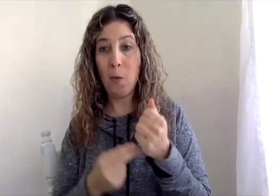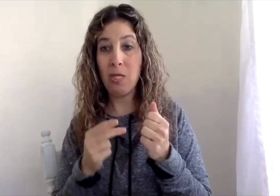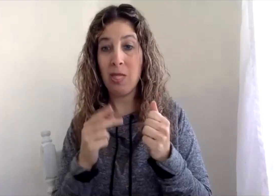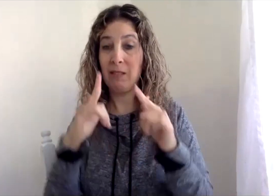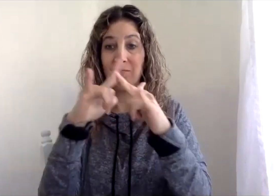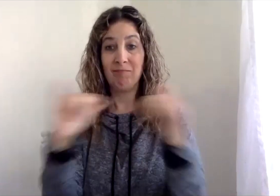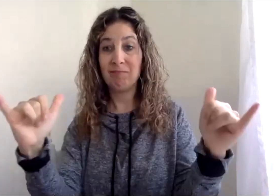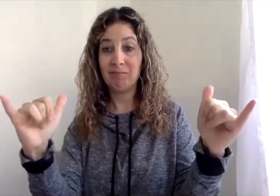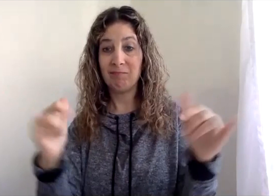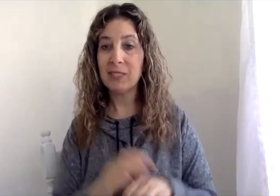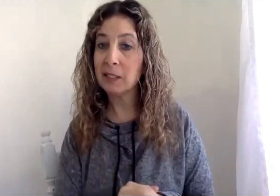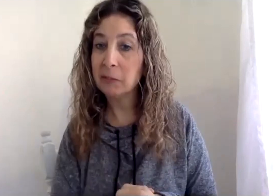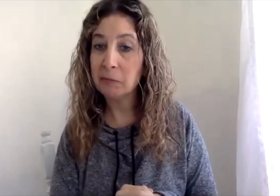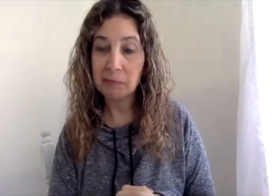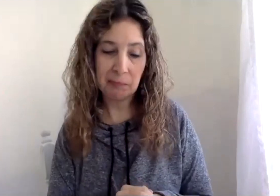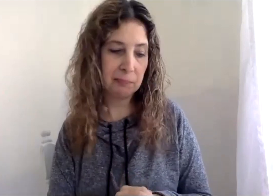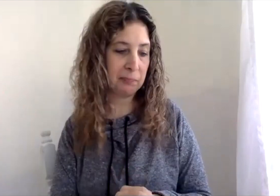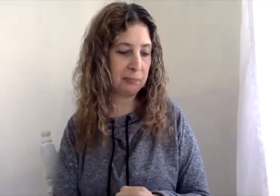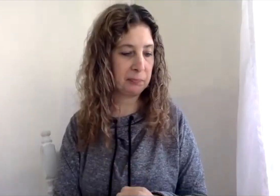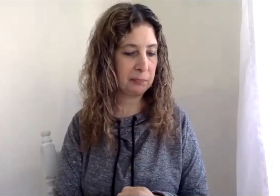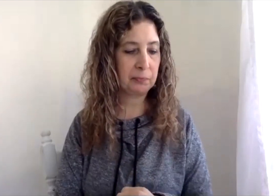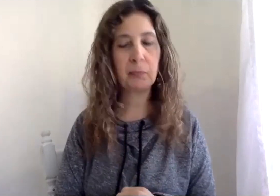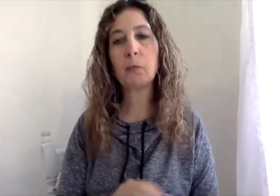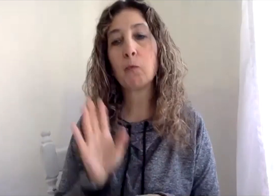She should be focusing on one of those jobs not both simultaneously